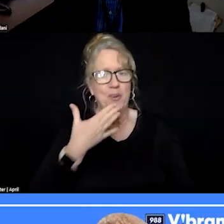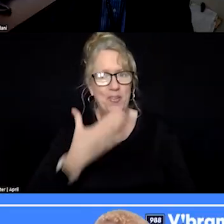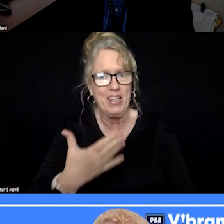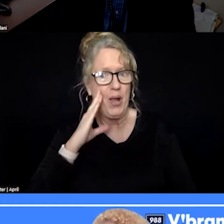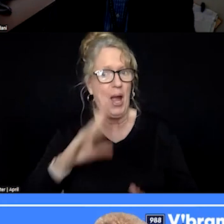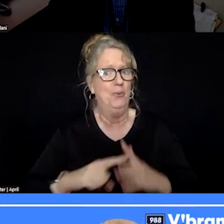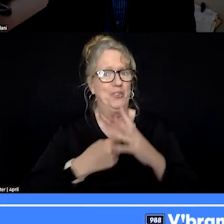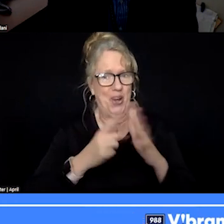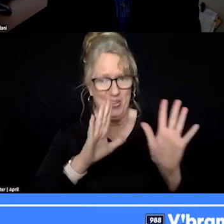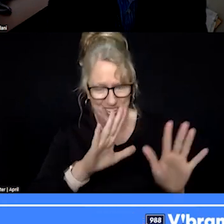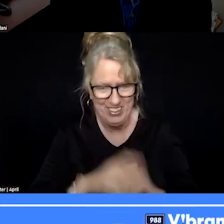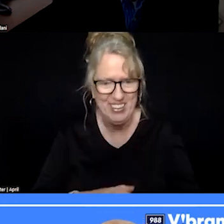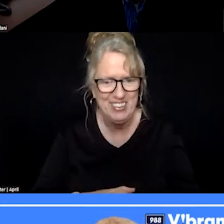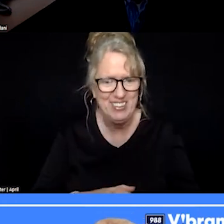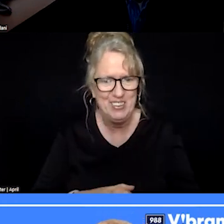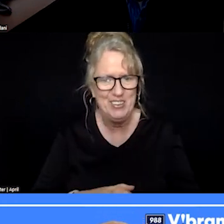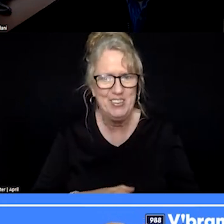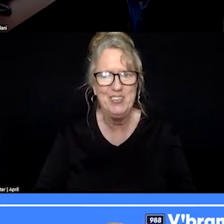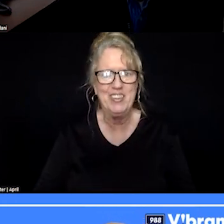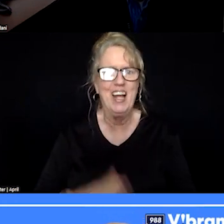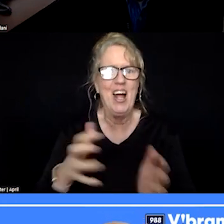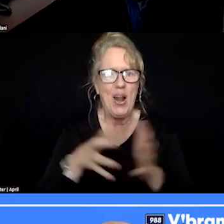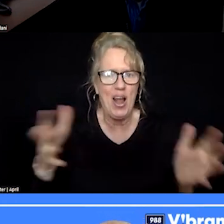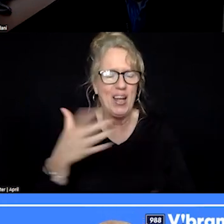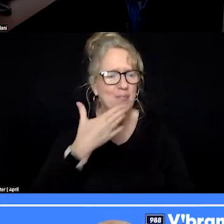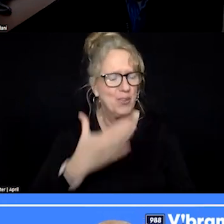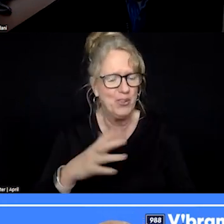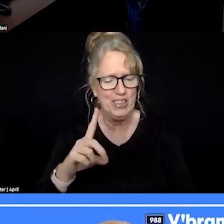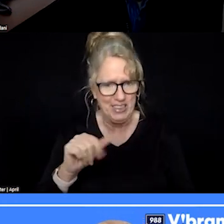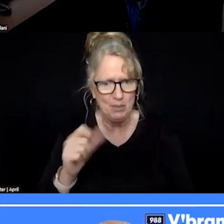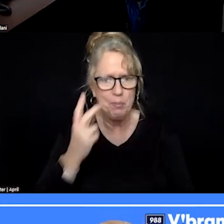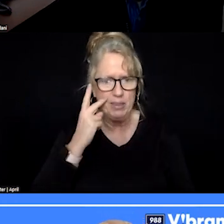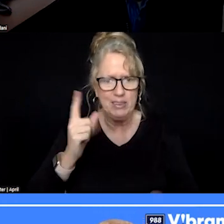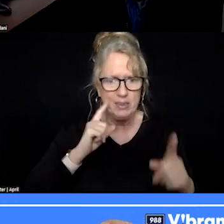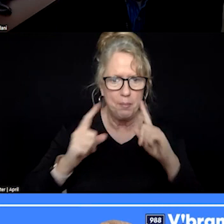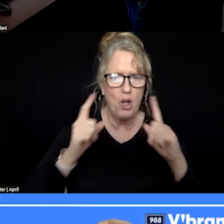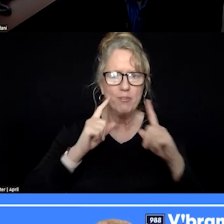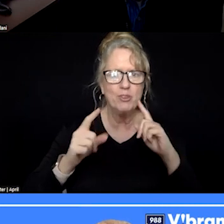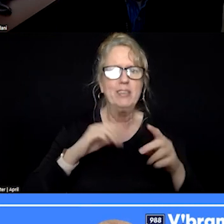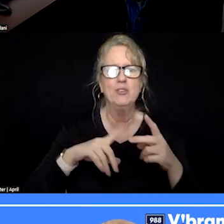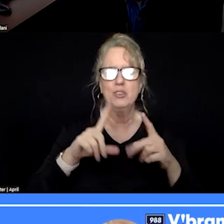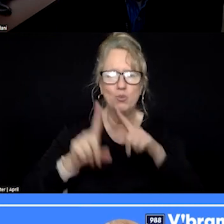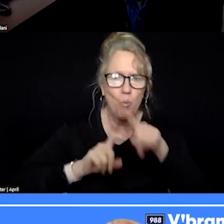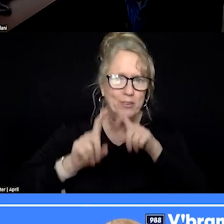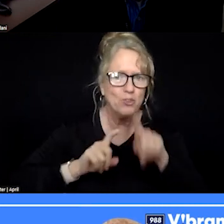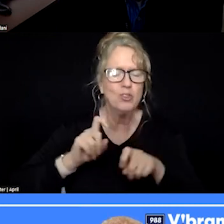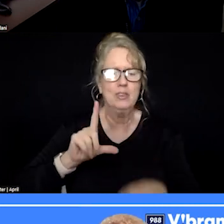LET ME JUST START THERE. A LOT OF GOOD DATA. I SEE CONVERSATIONS AND QUESTIONS AND LINKS IN THE CHAT.